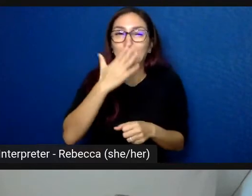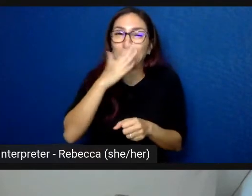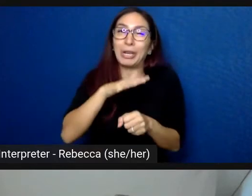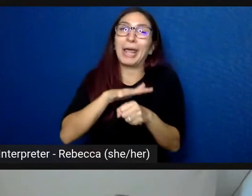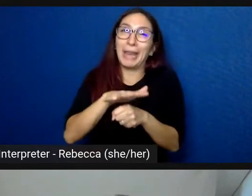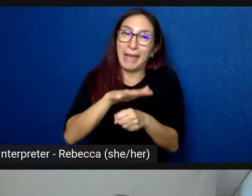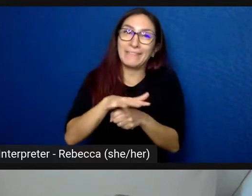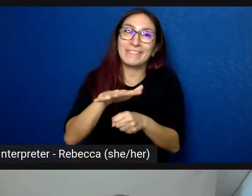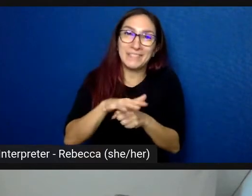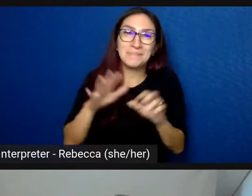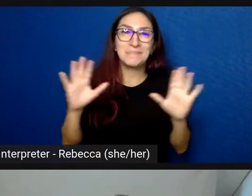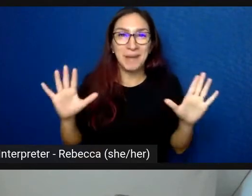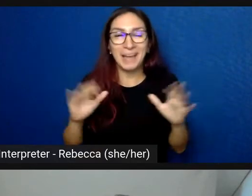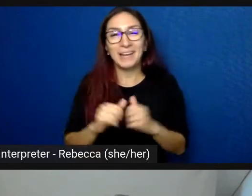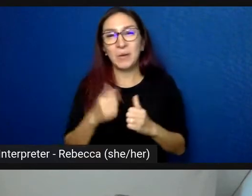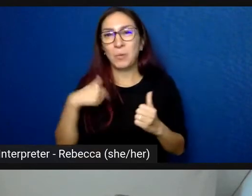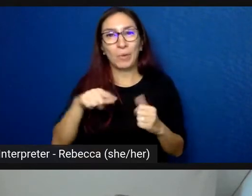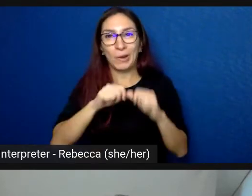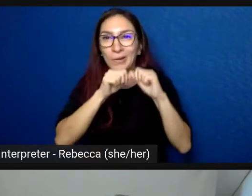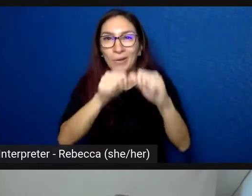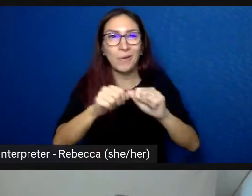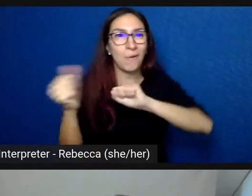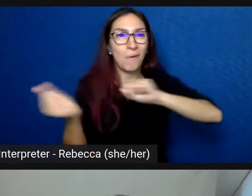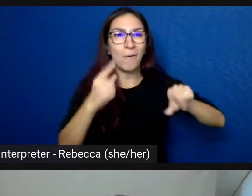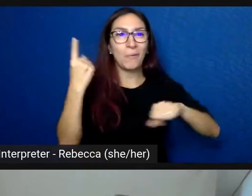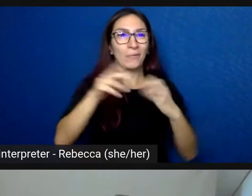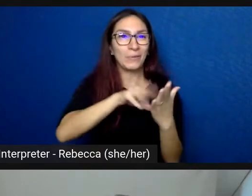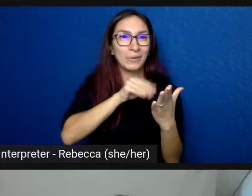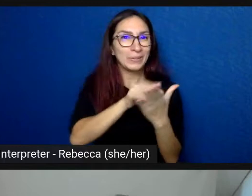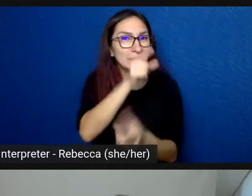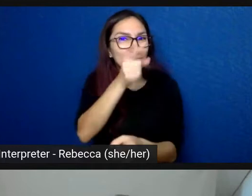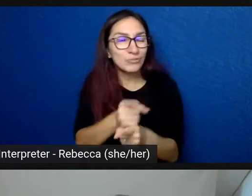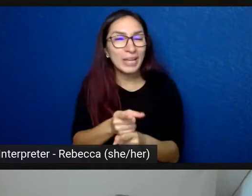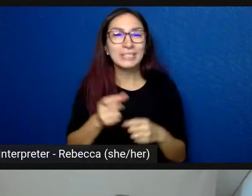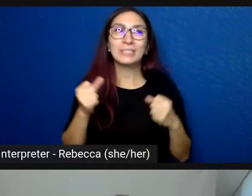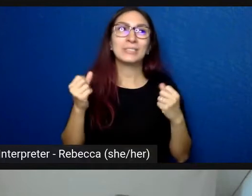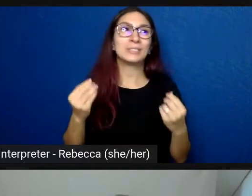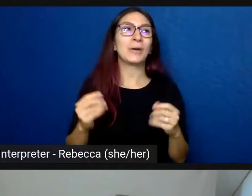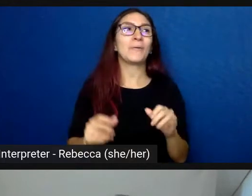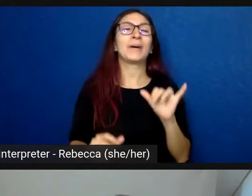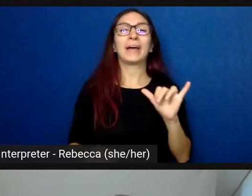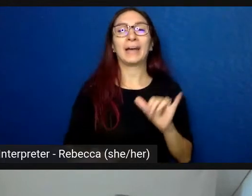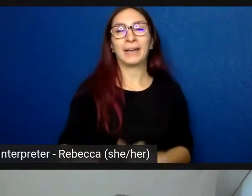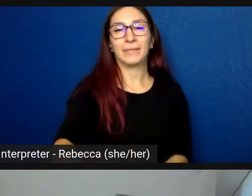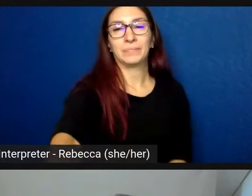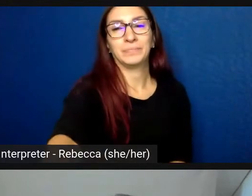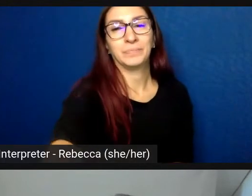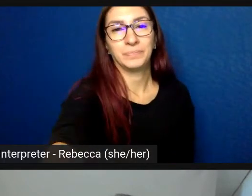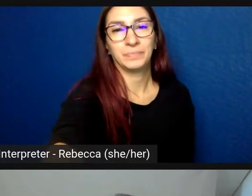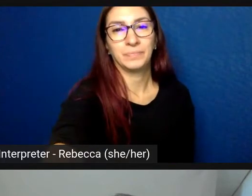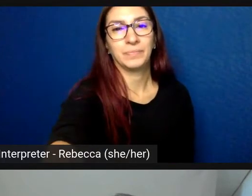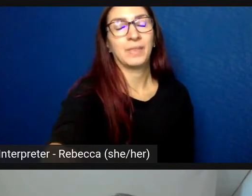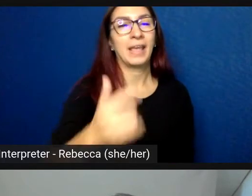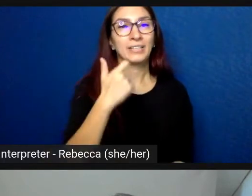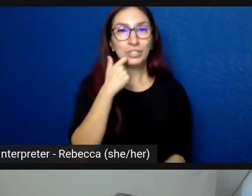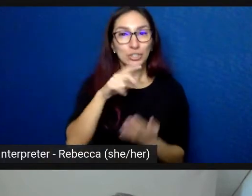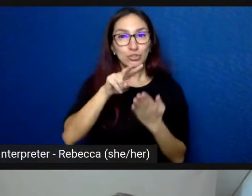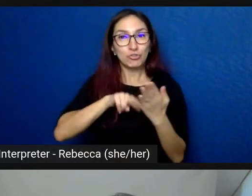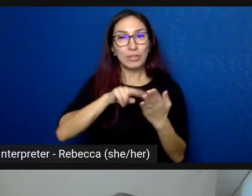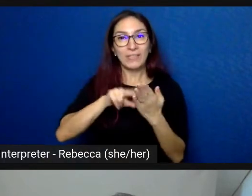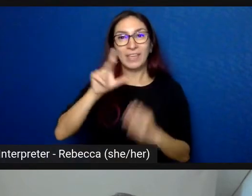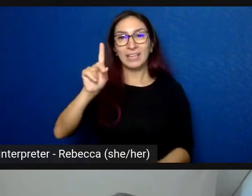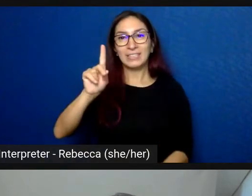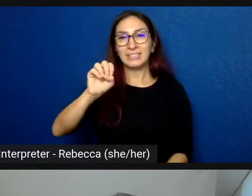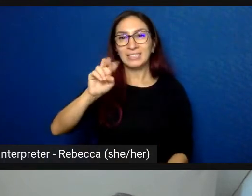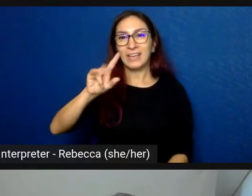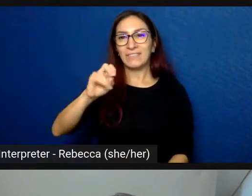I just read that Devin said you forgot to say things about questions.